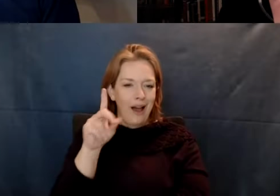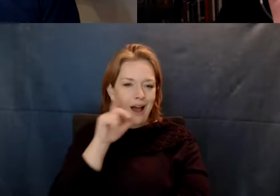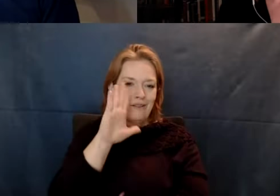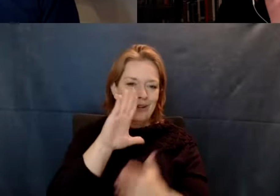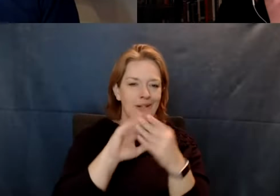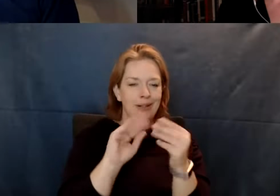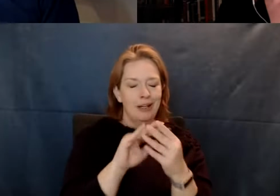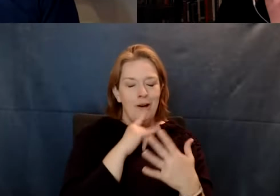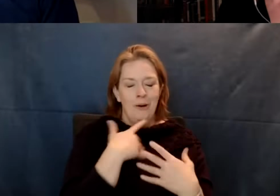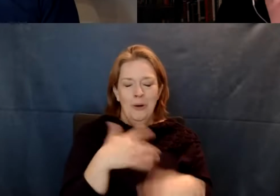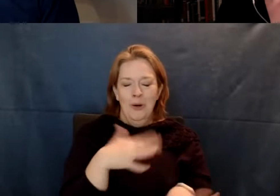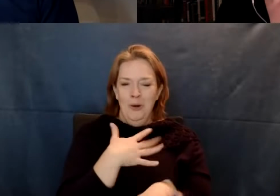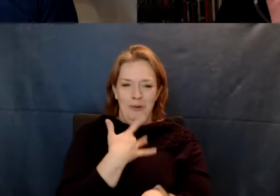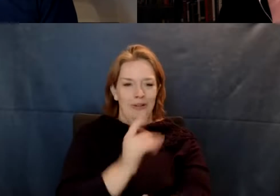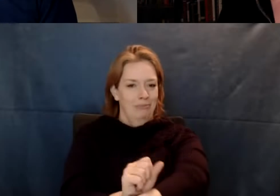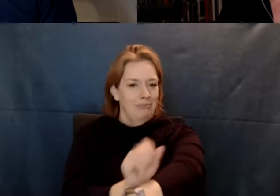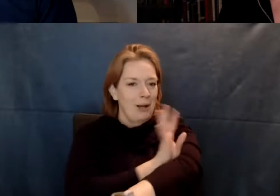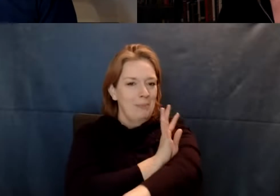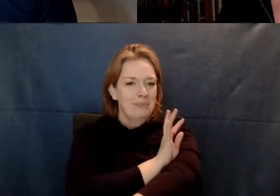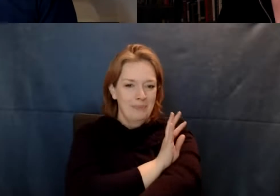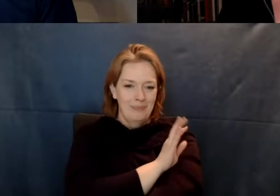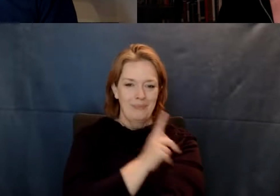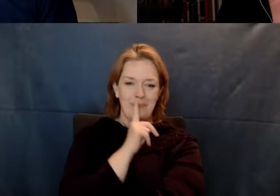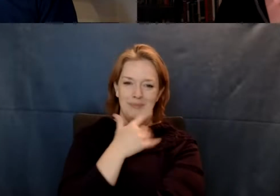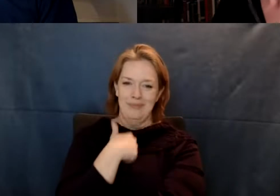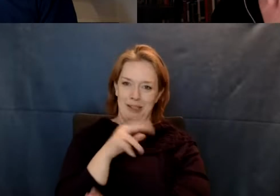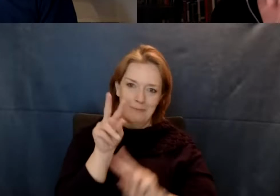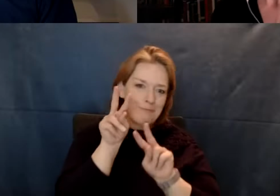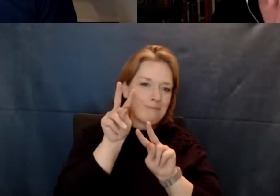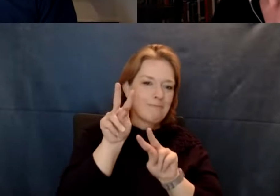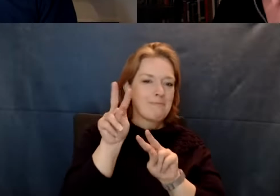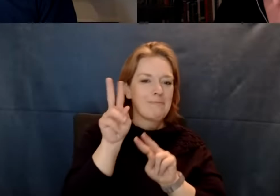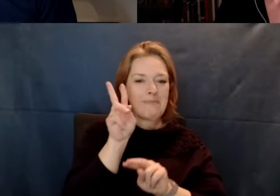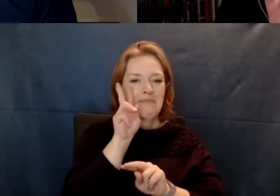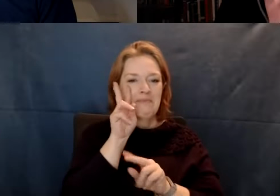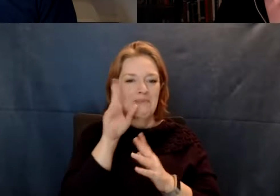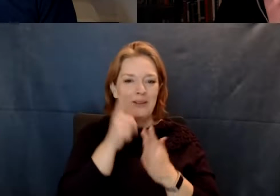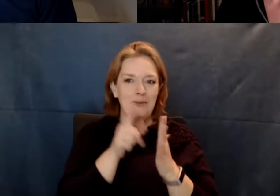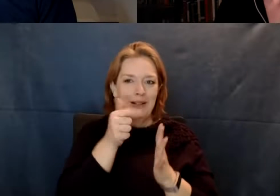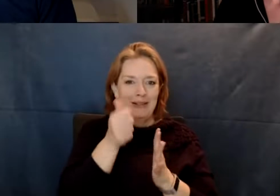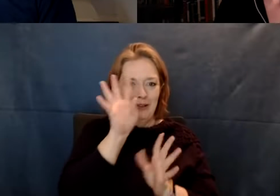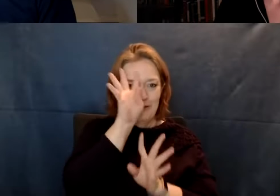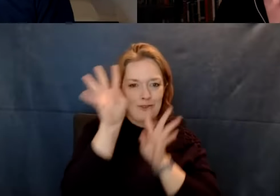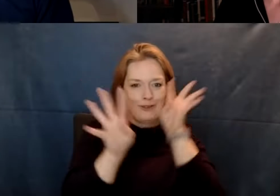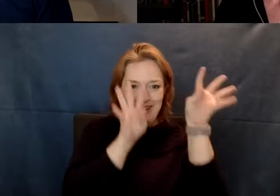I'm really looking forward to seeing the work that you make here, and hearing about your